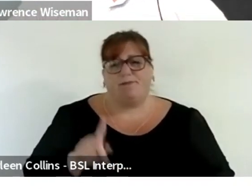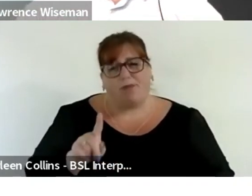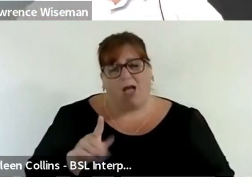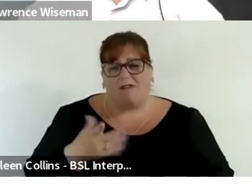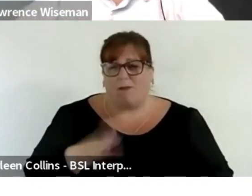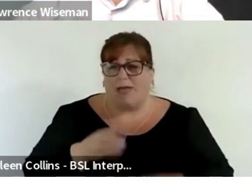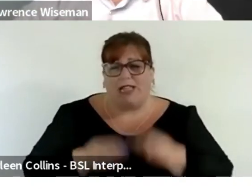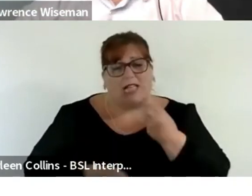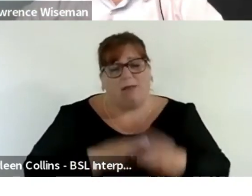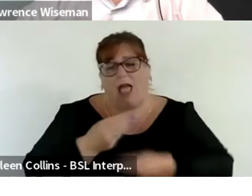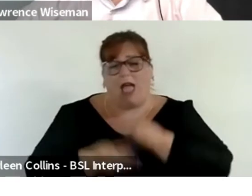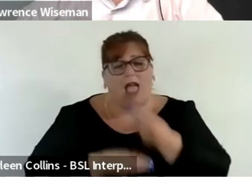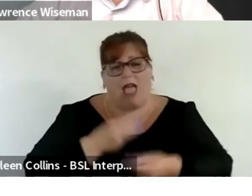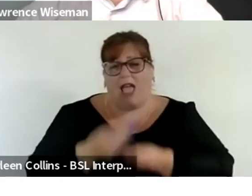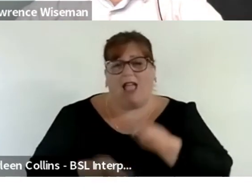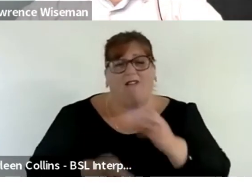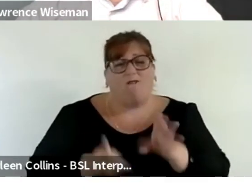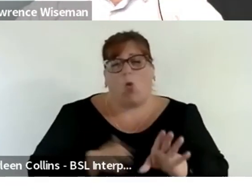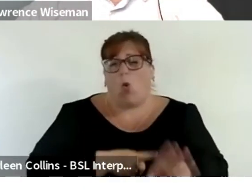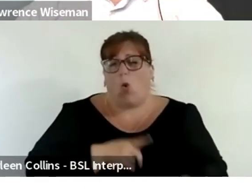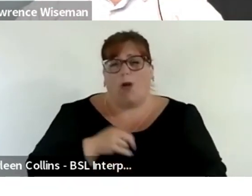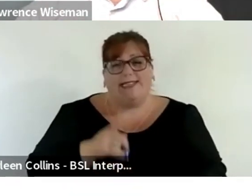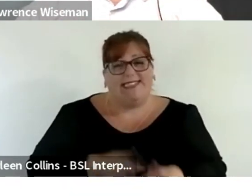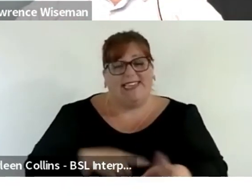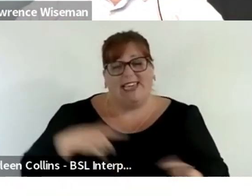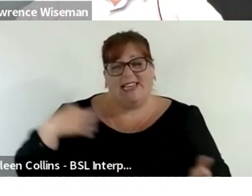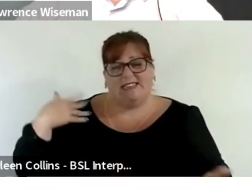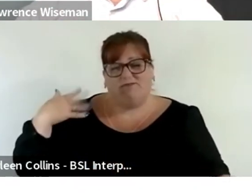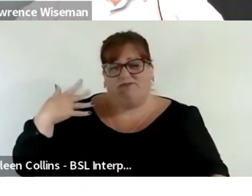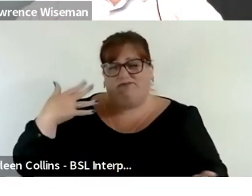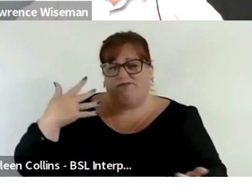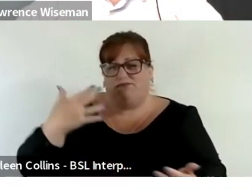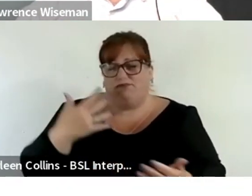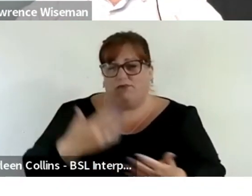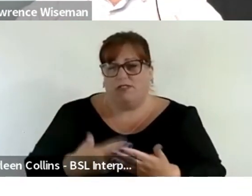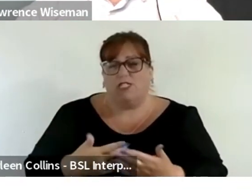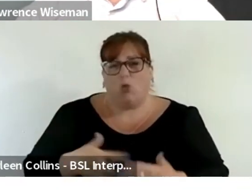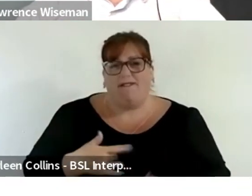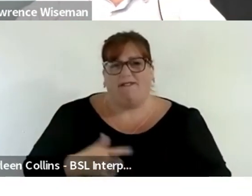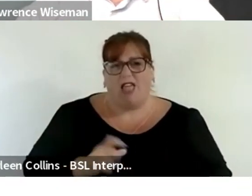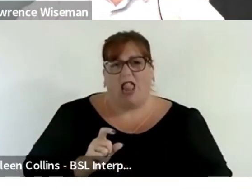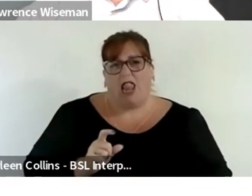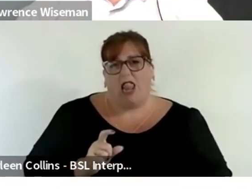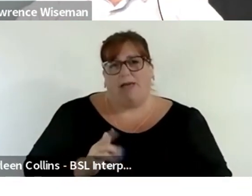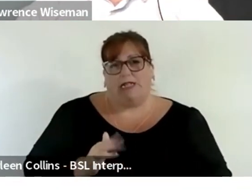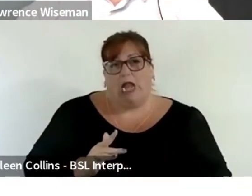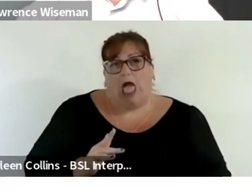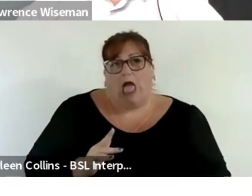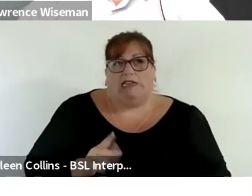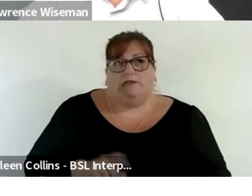they are all things I worry about. Likewise, I don't like feeling there is an element of who I am that I've